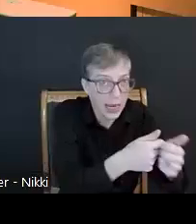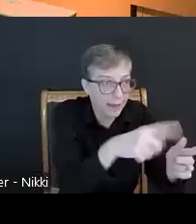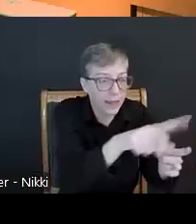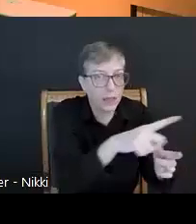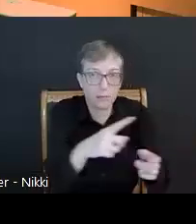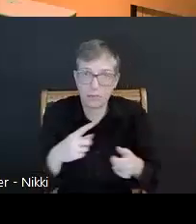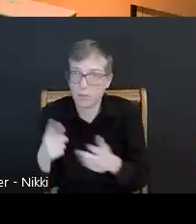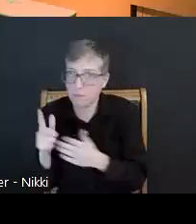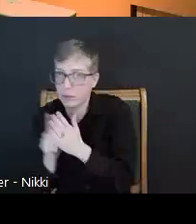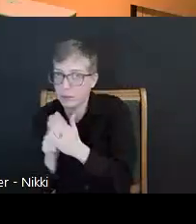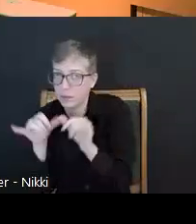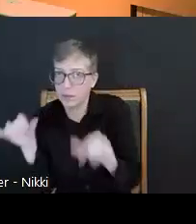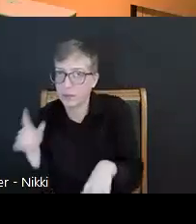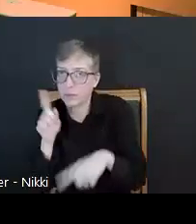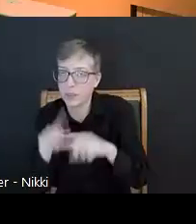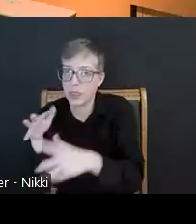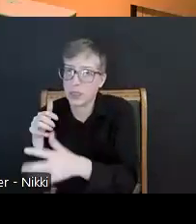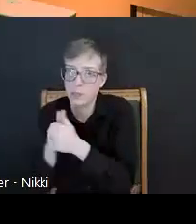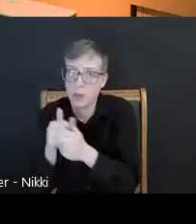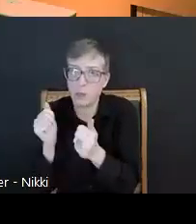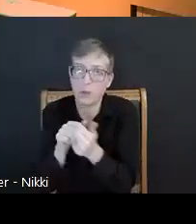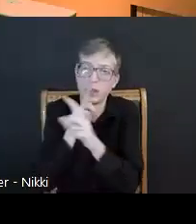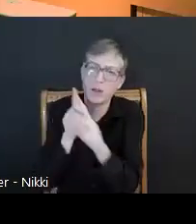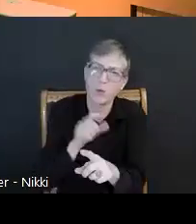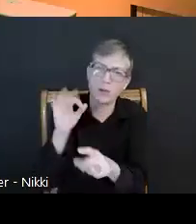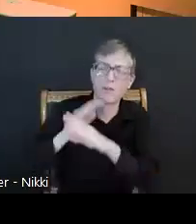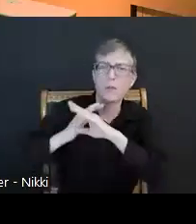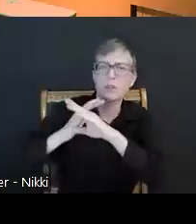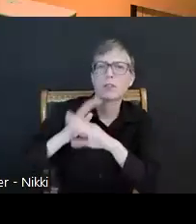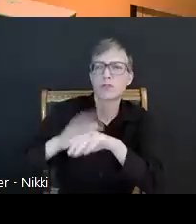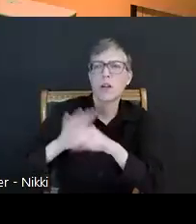terms of putting orders of protection or things like that and so we tend to have those sorts of